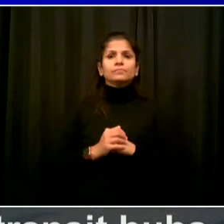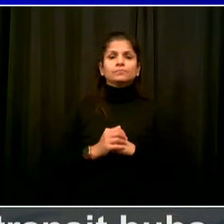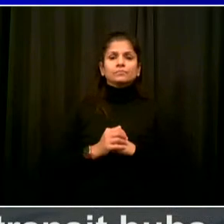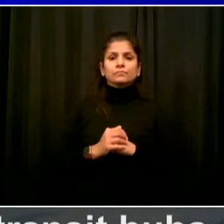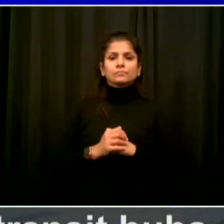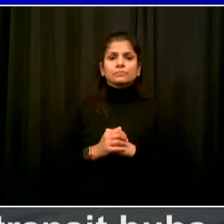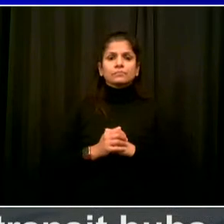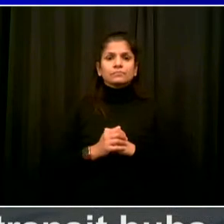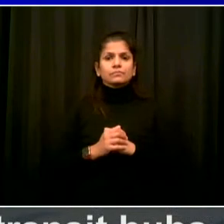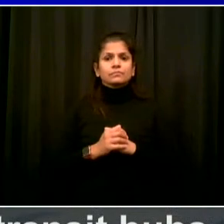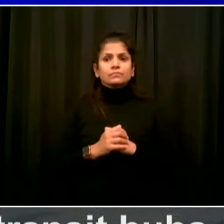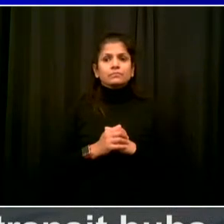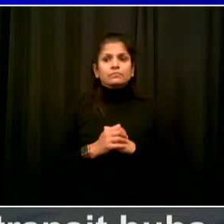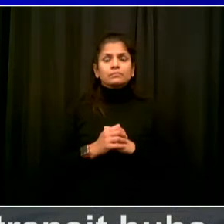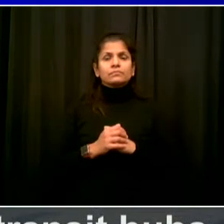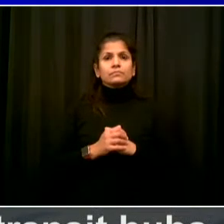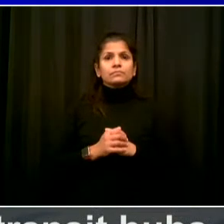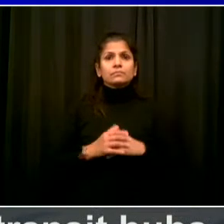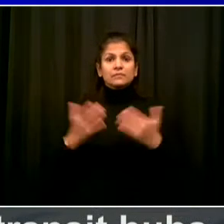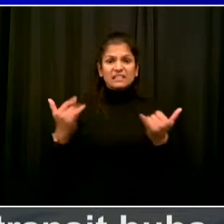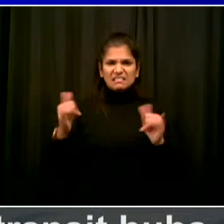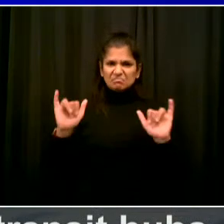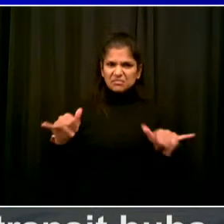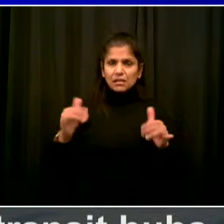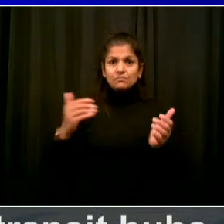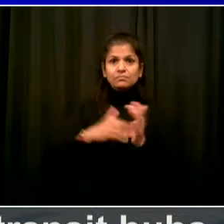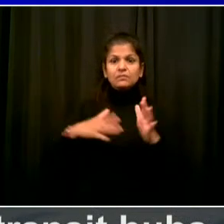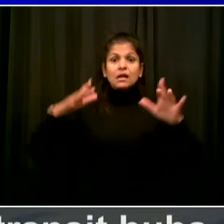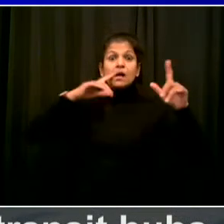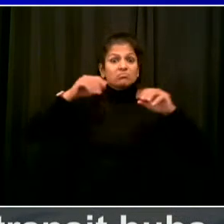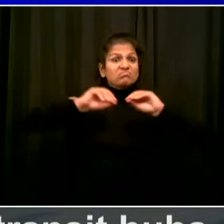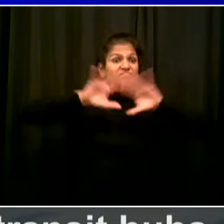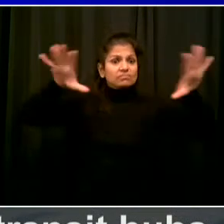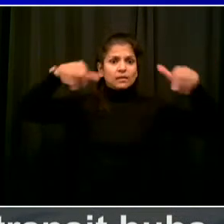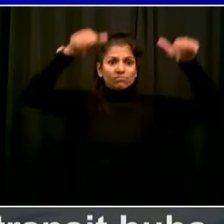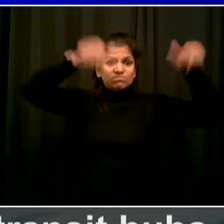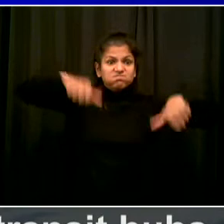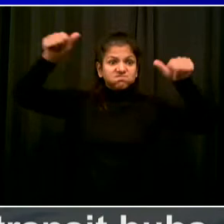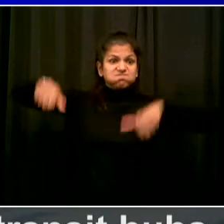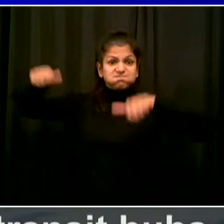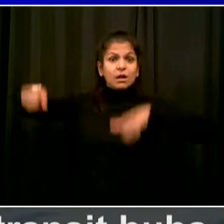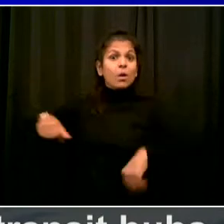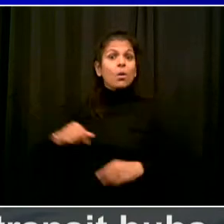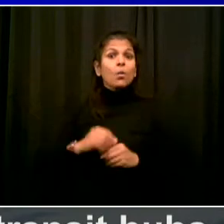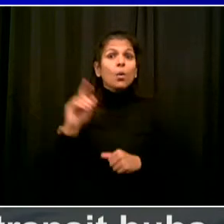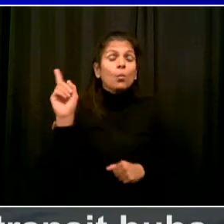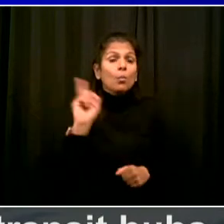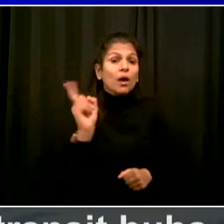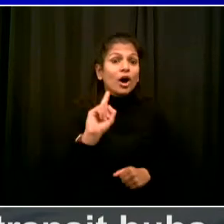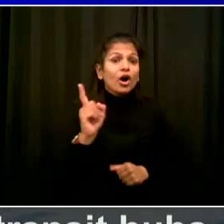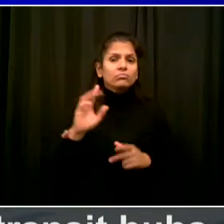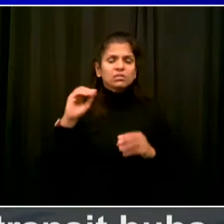THE PRESENCE OF THE CITY OF NEW YORK WHEN YOU TRAVEL. YOU'RE GOING TO SEE THAT THERE